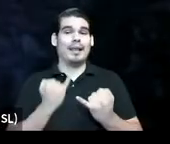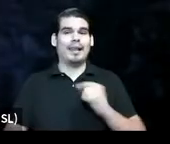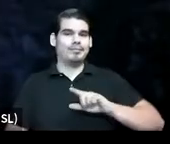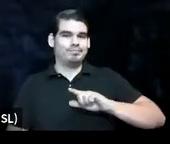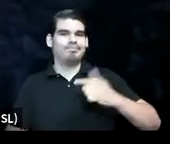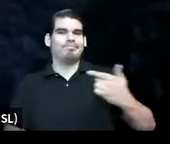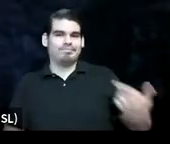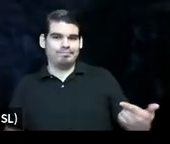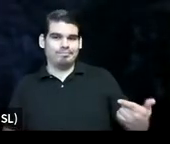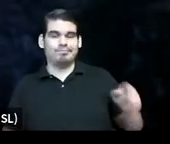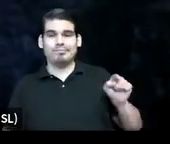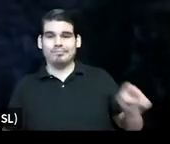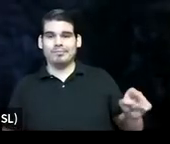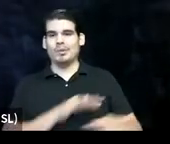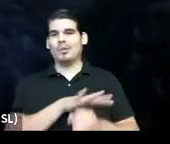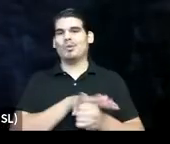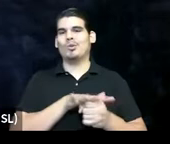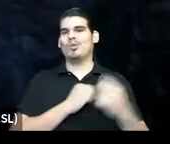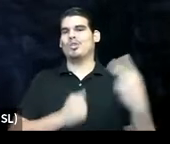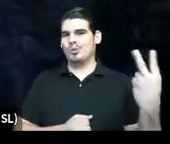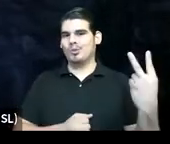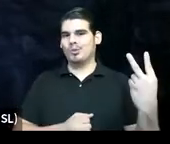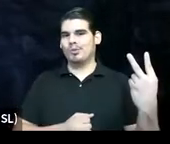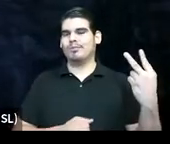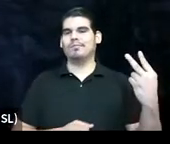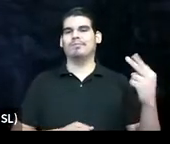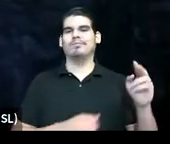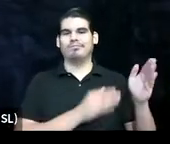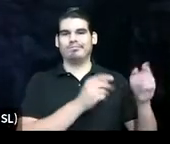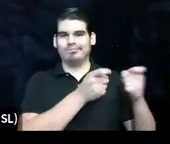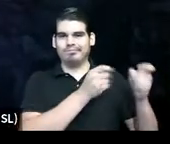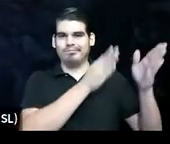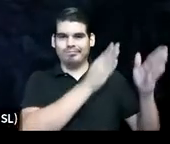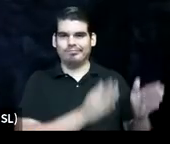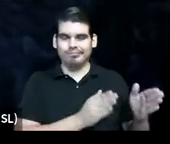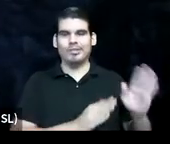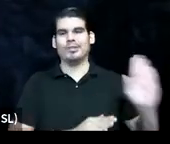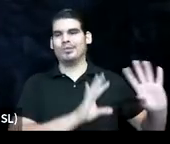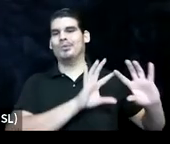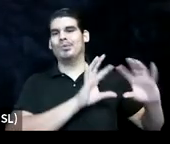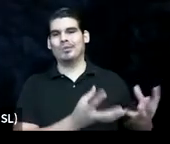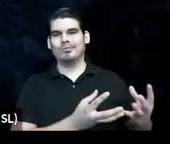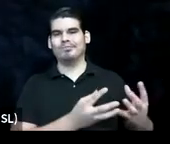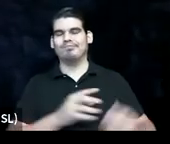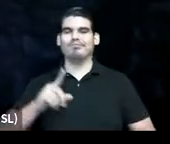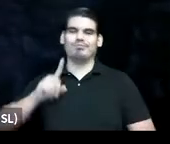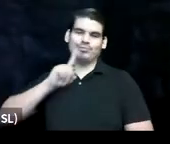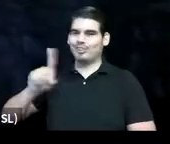So for ours. I will again let our amazing RAD form Region one again go over these